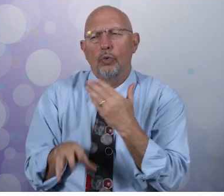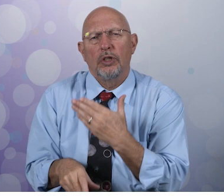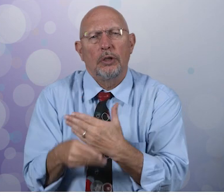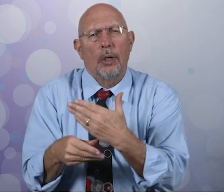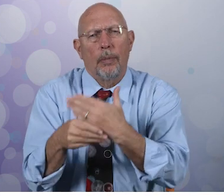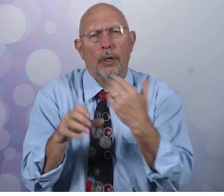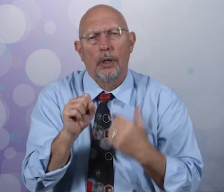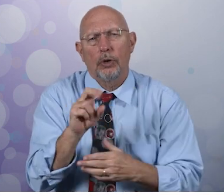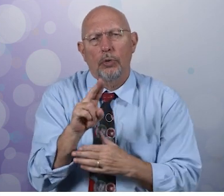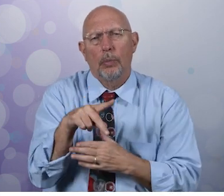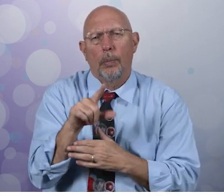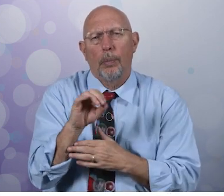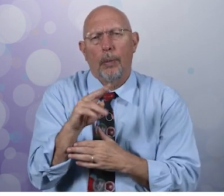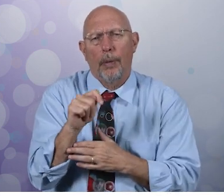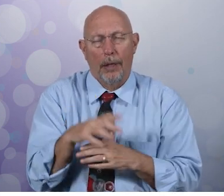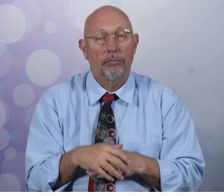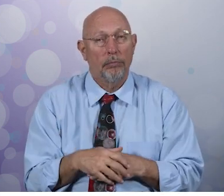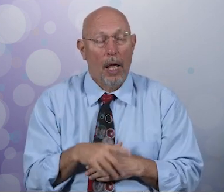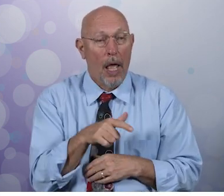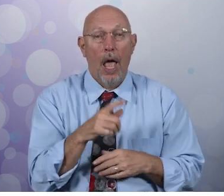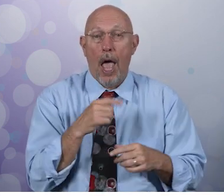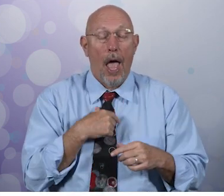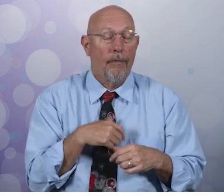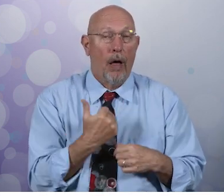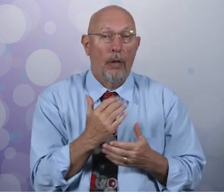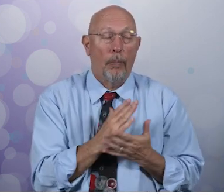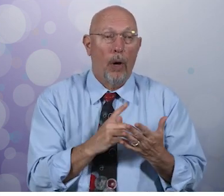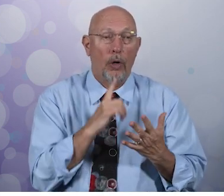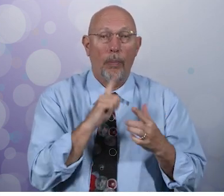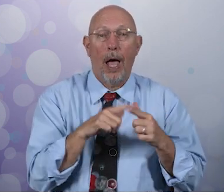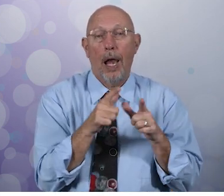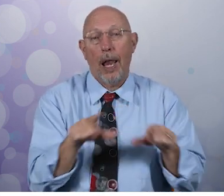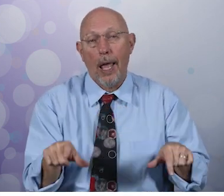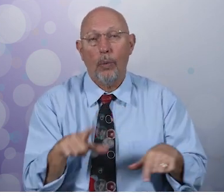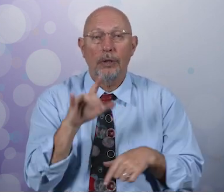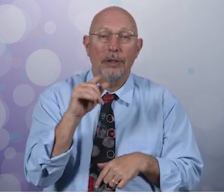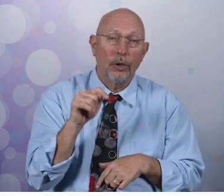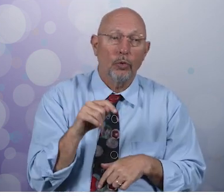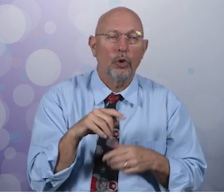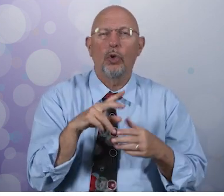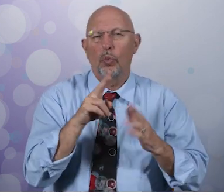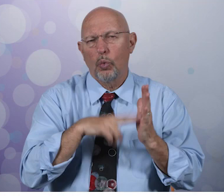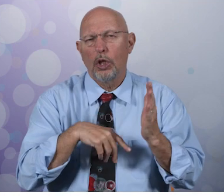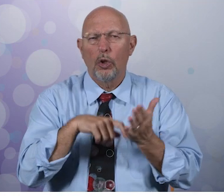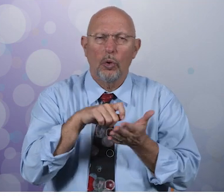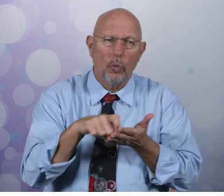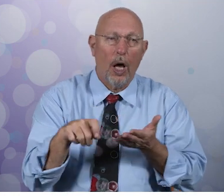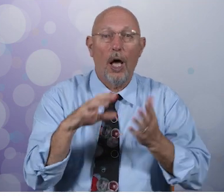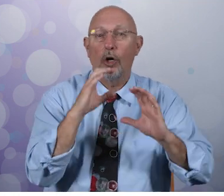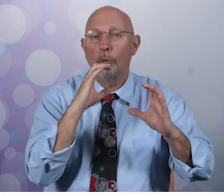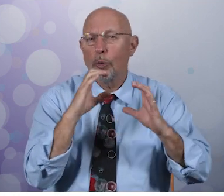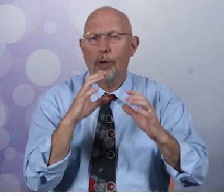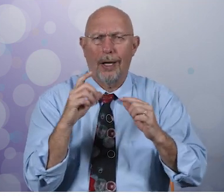There is specific instruction on language and literacy, of course, which includes reading, writing, but also communication and all of those skills